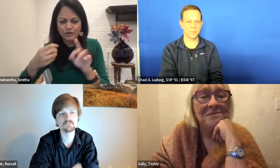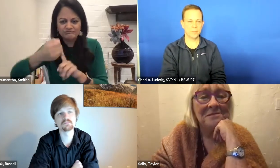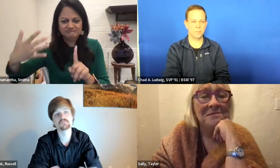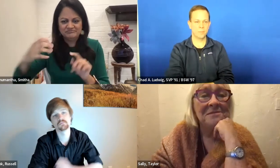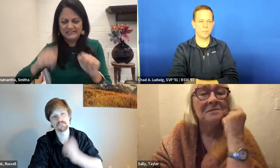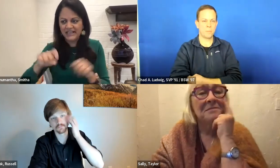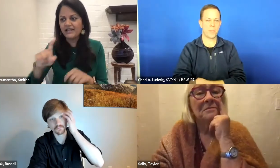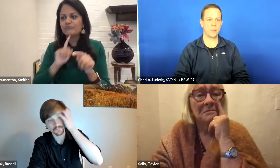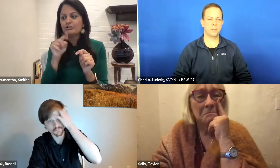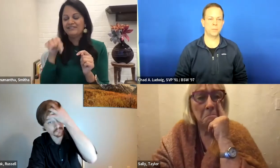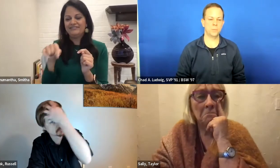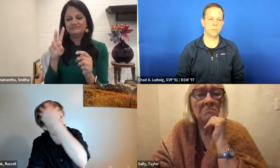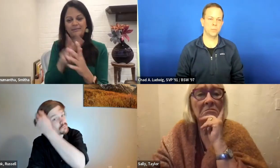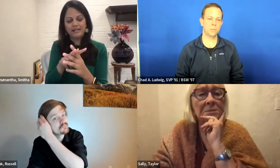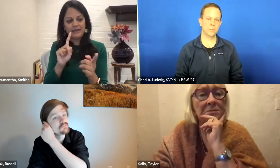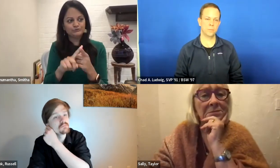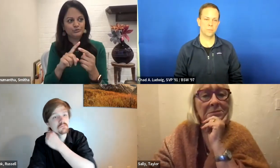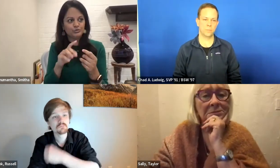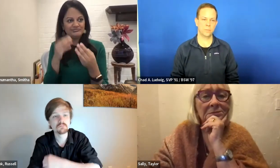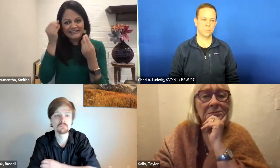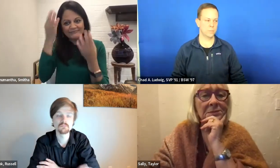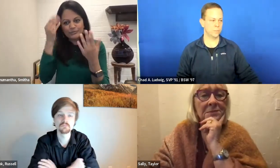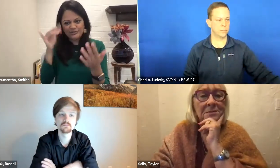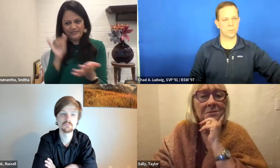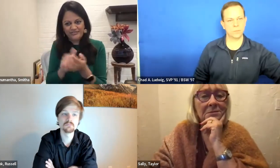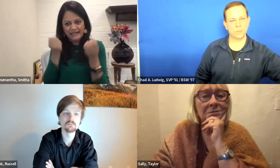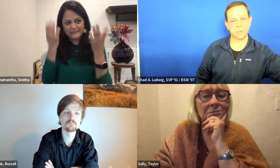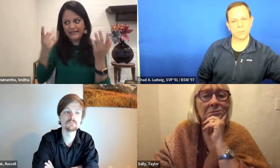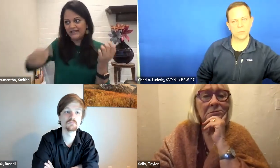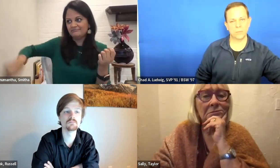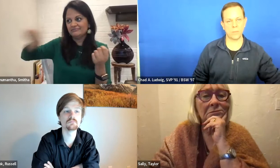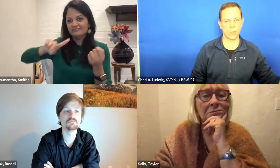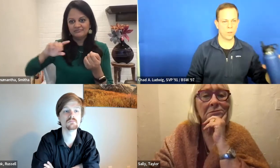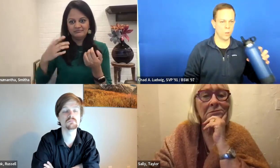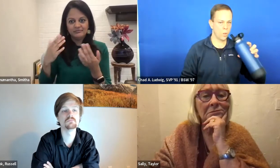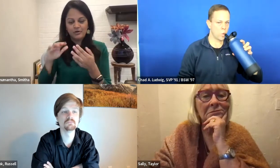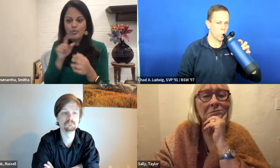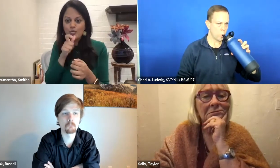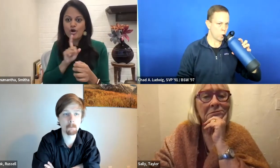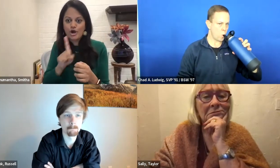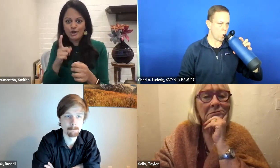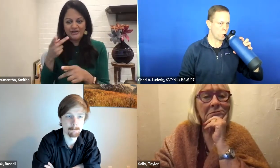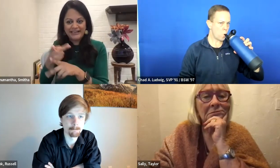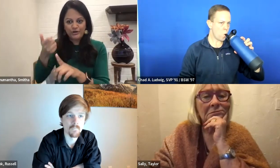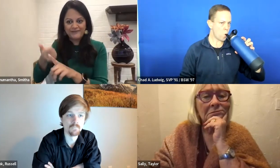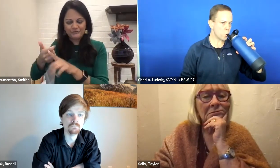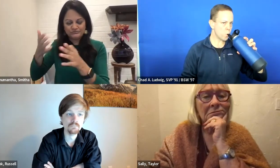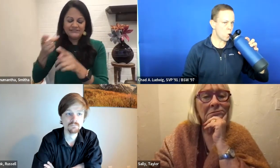I don't know if you want to repeat anything or kind of add any details, but, you know, there's so much information,